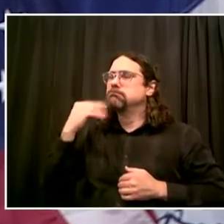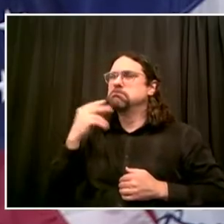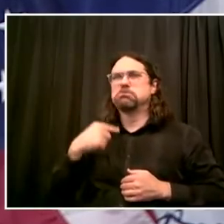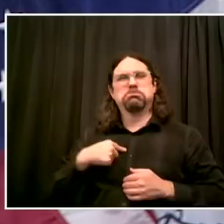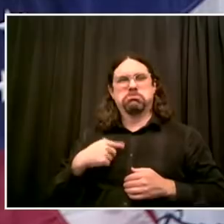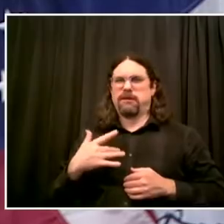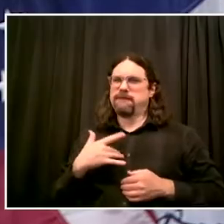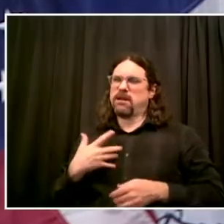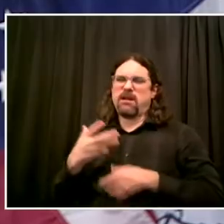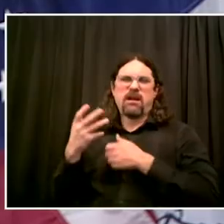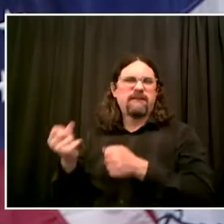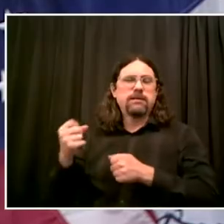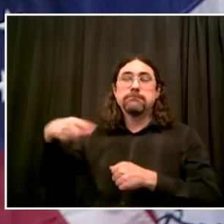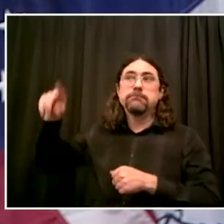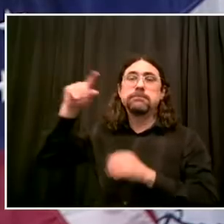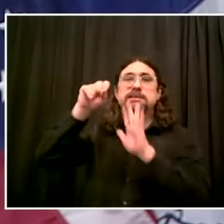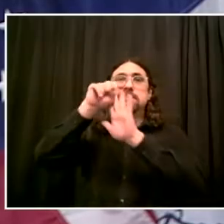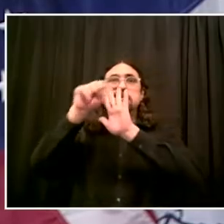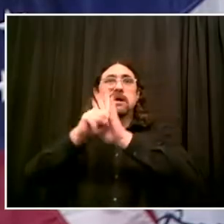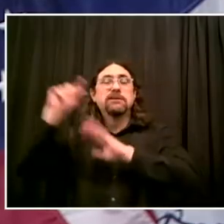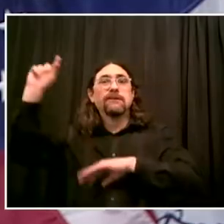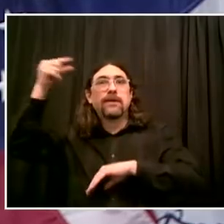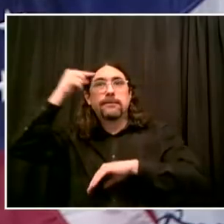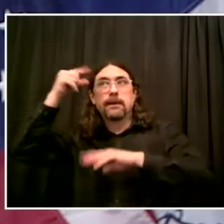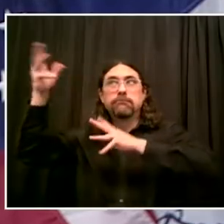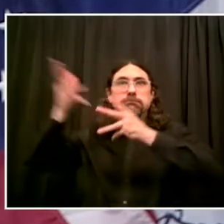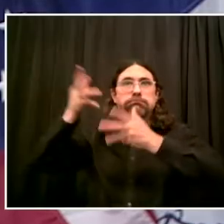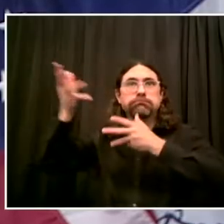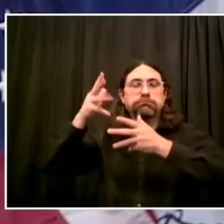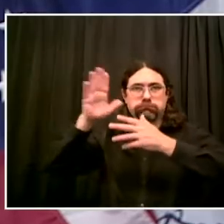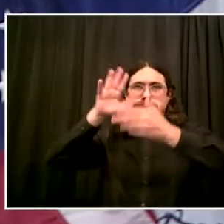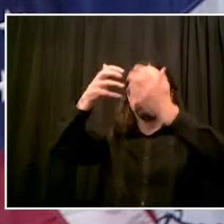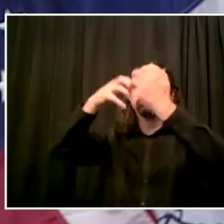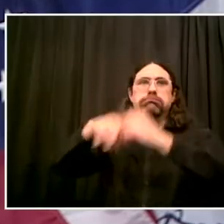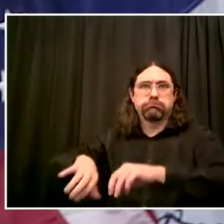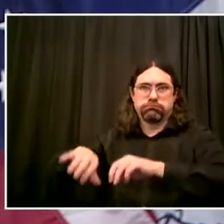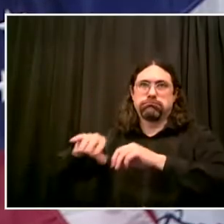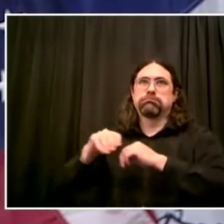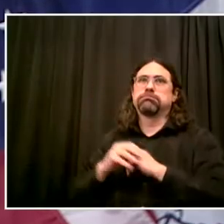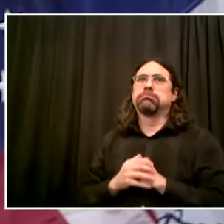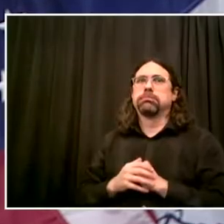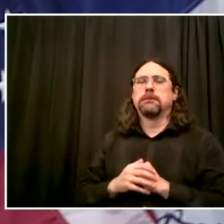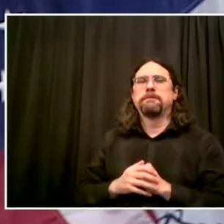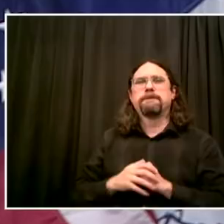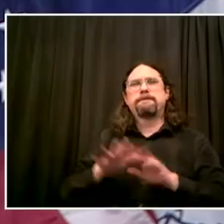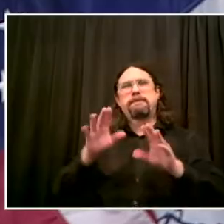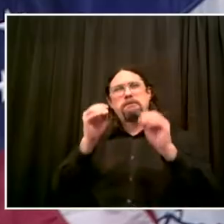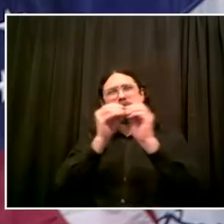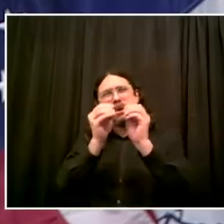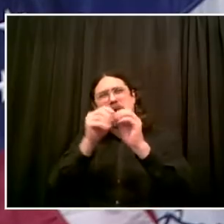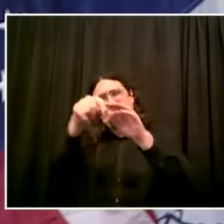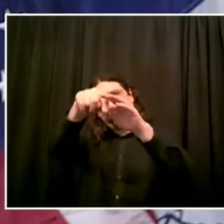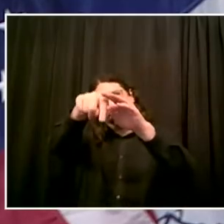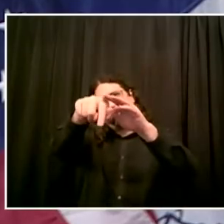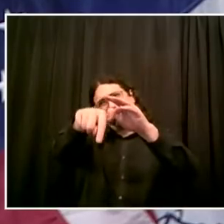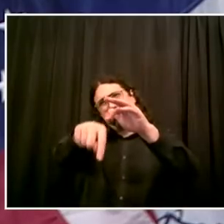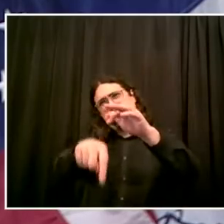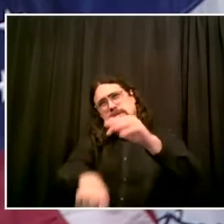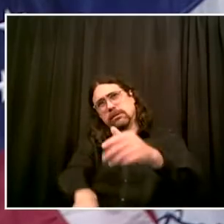MAKES SENSE FOR EVERYONE. VERY POSITIVE AND PRODUCTIVE ONCVSERATIONS. I ANOM T GOING TO GO INTO ANY